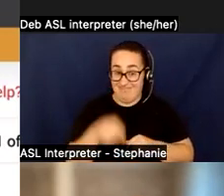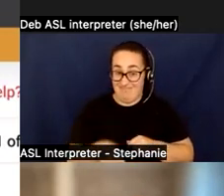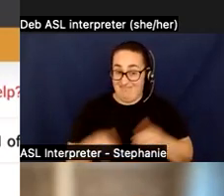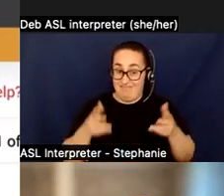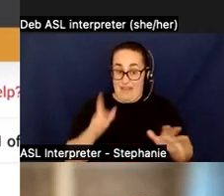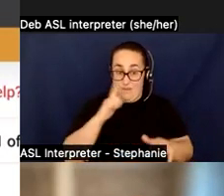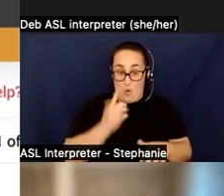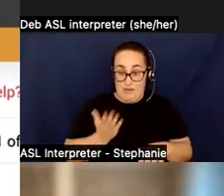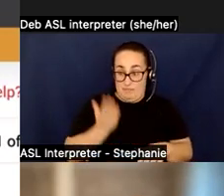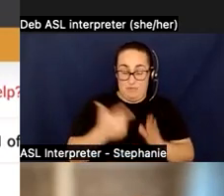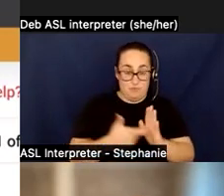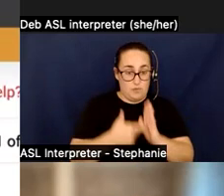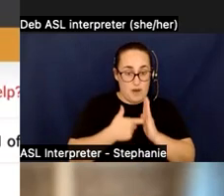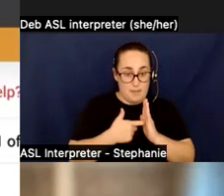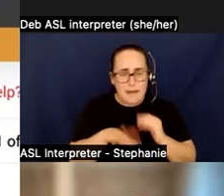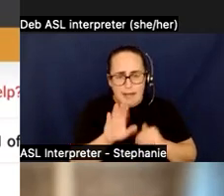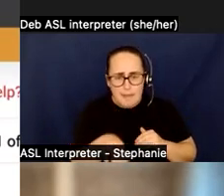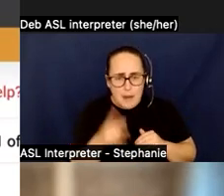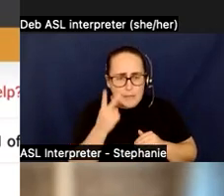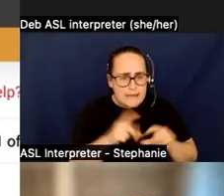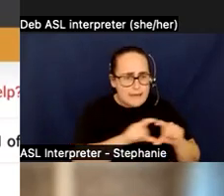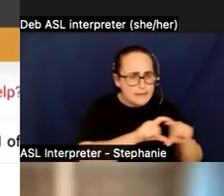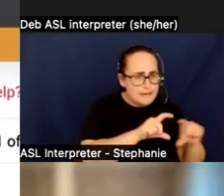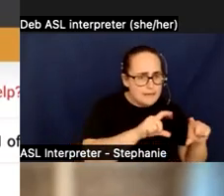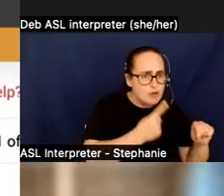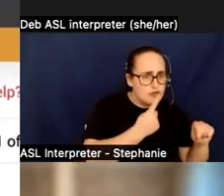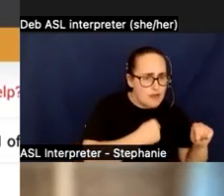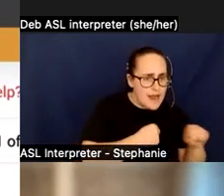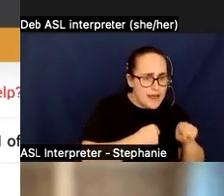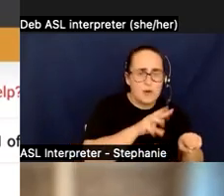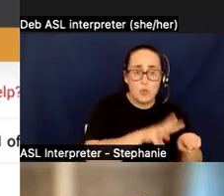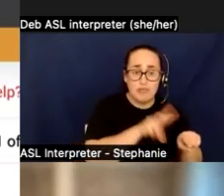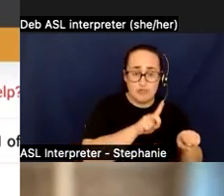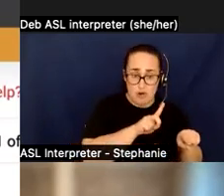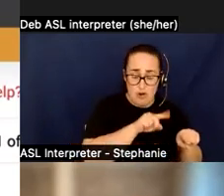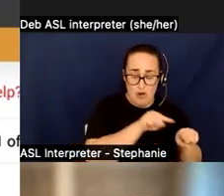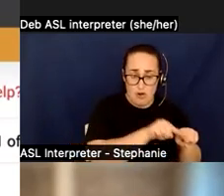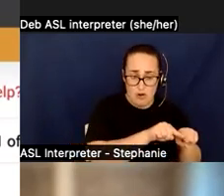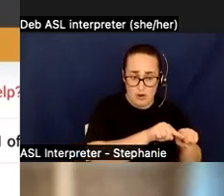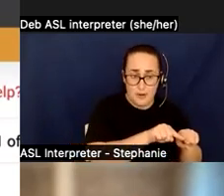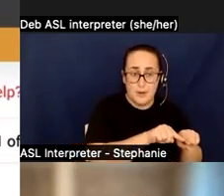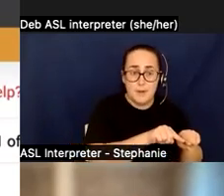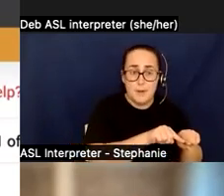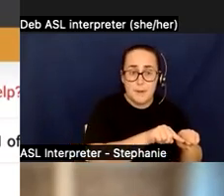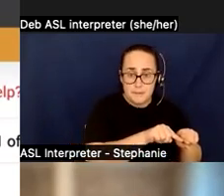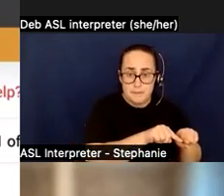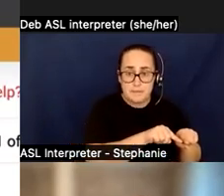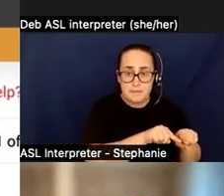here we'll see four red buttons Withdraw is over on the bottom left. This button only click this